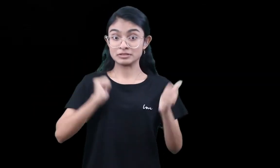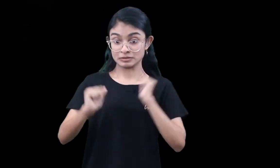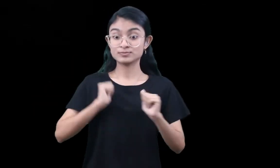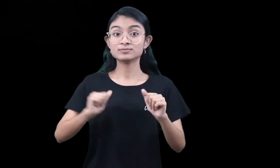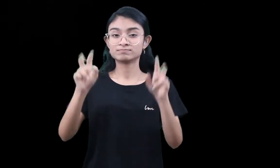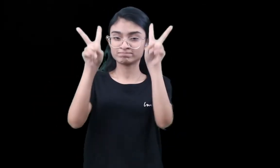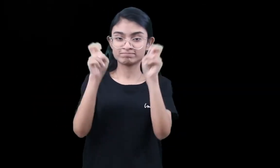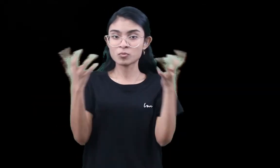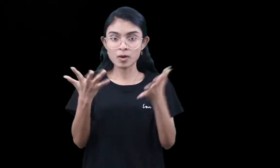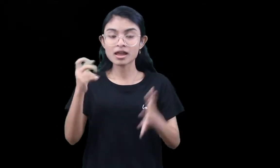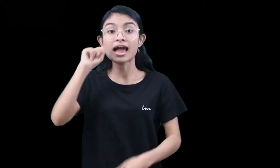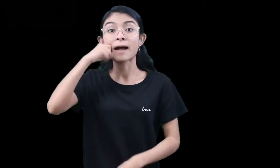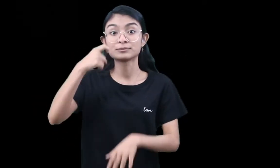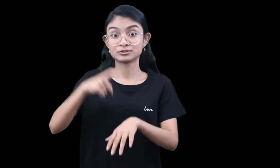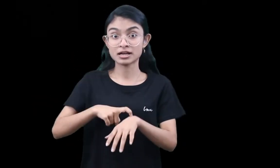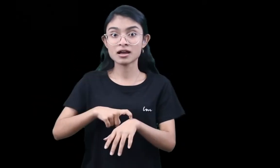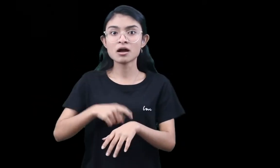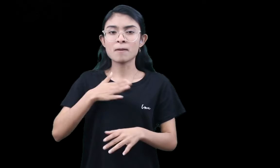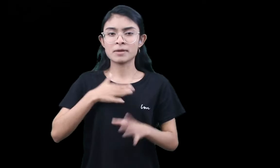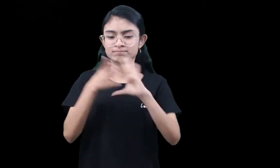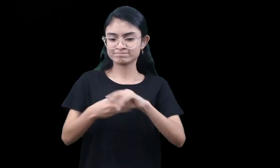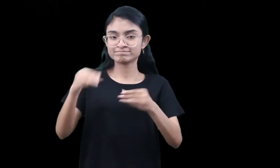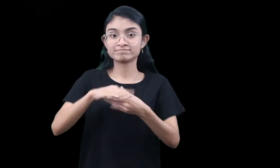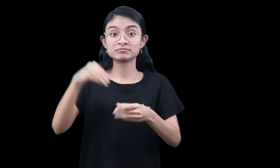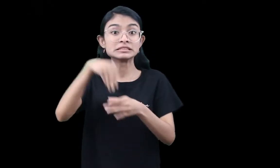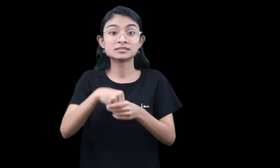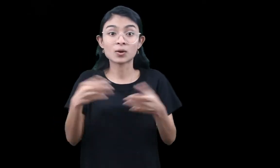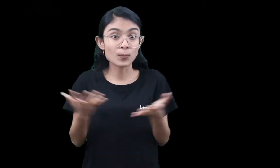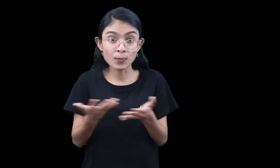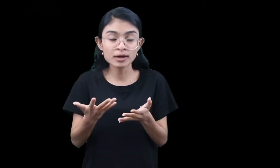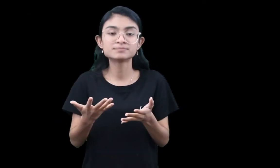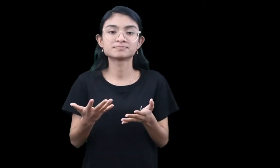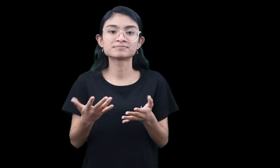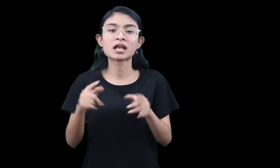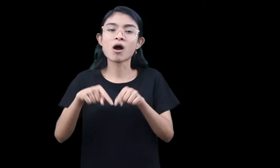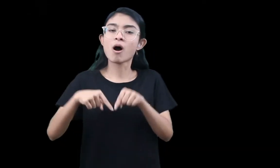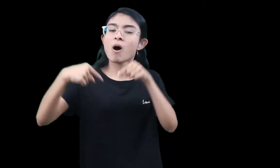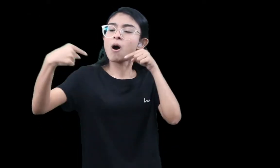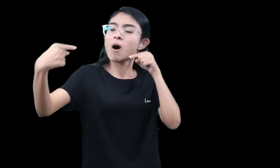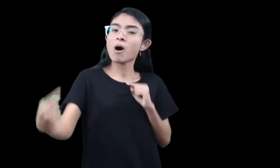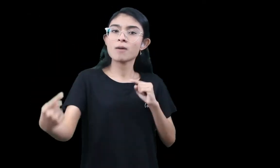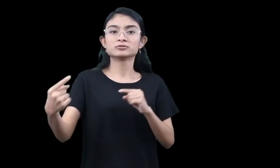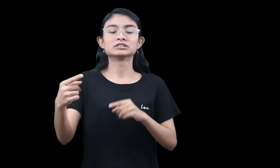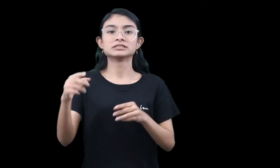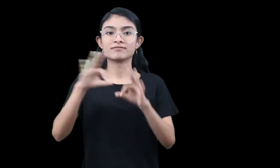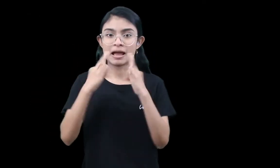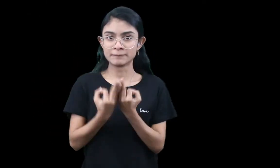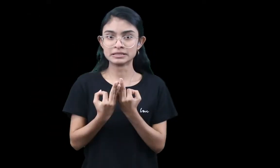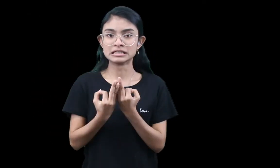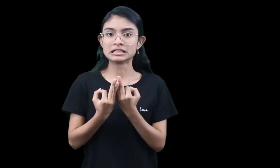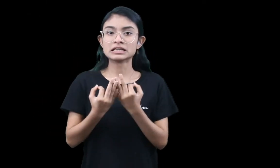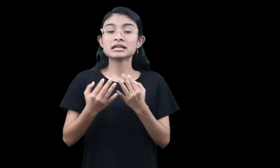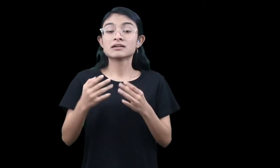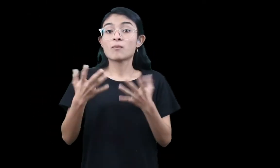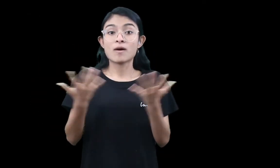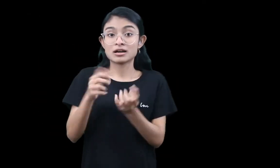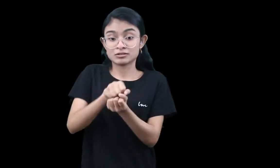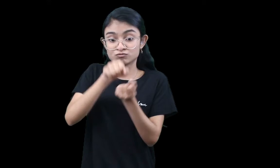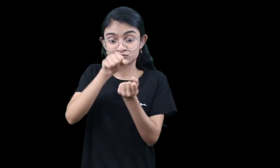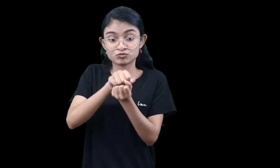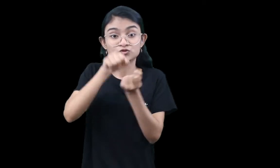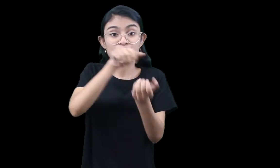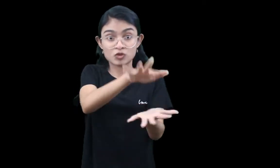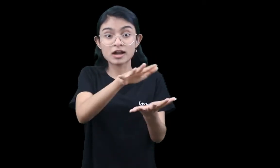My character in "Apple Time" is not like her dragon family. She's kind of the opposite.